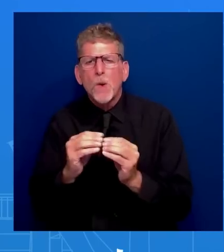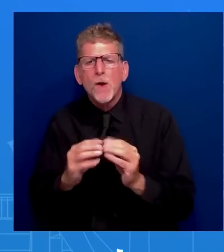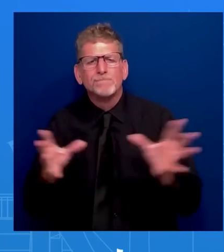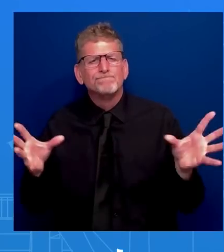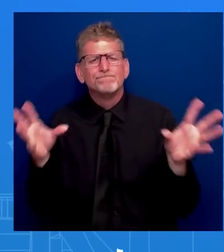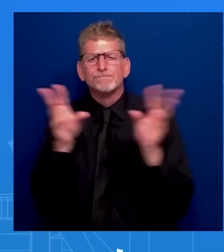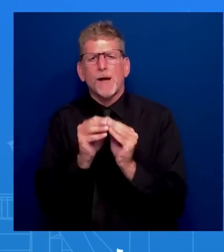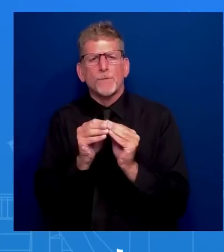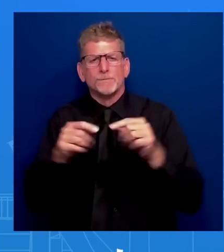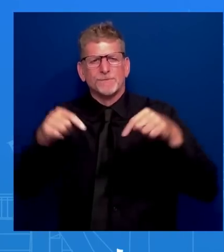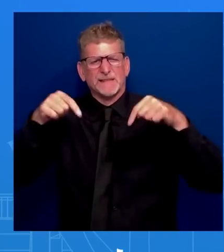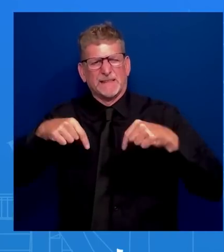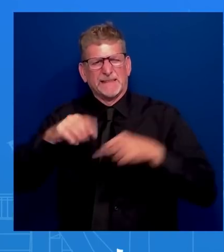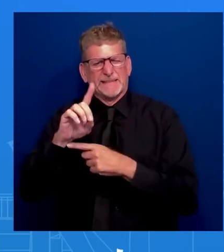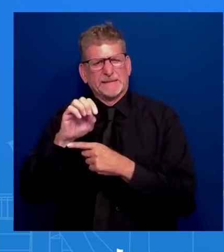posted on the White House website.